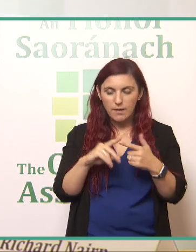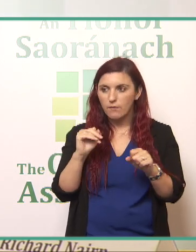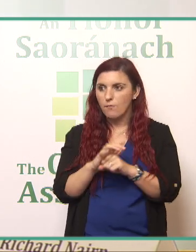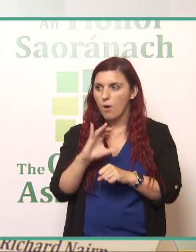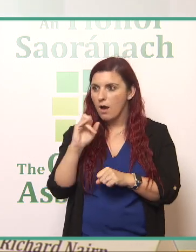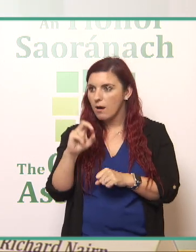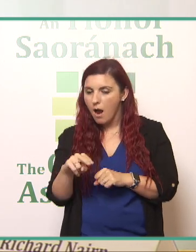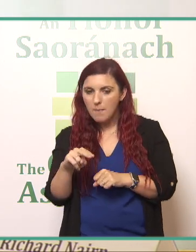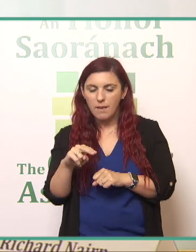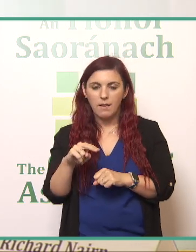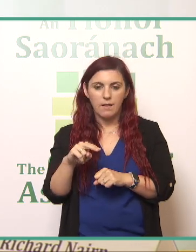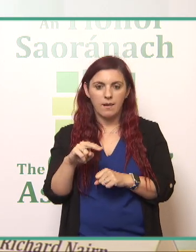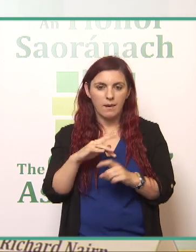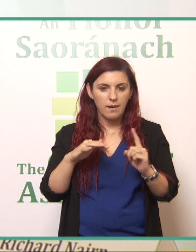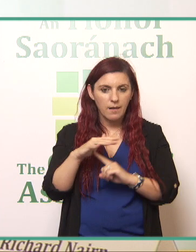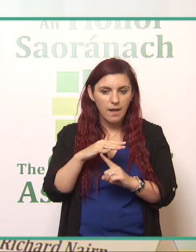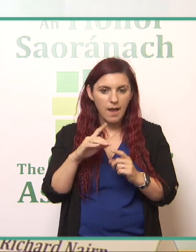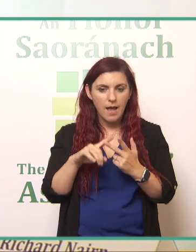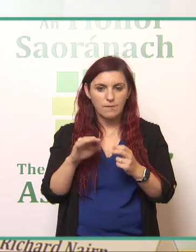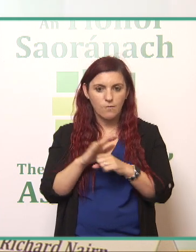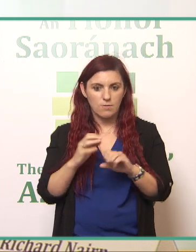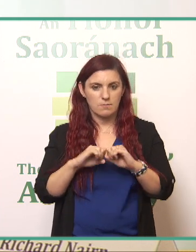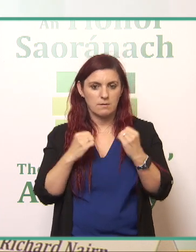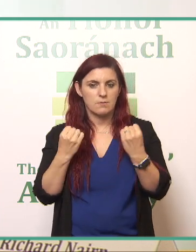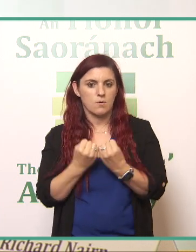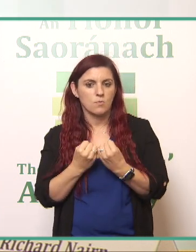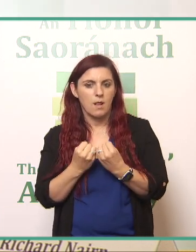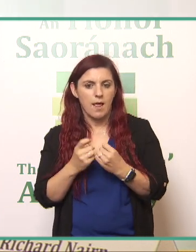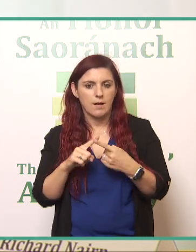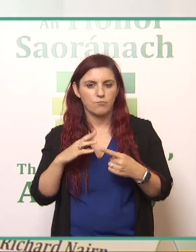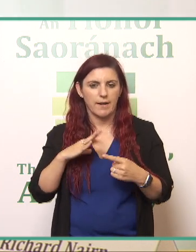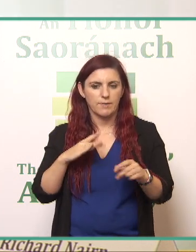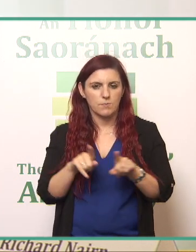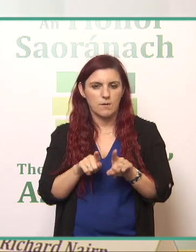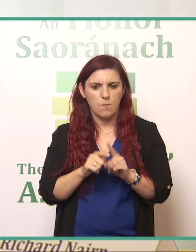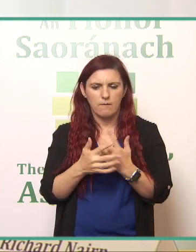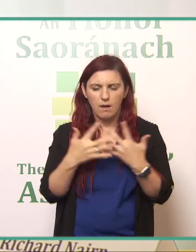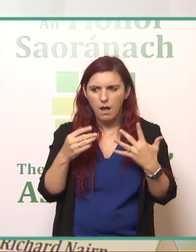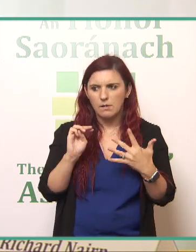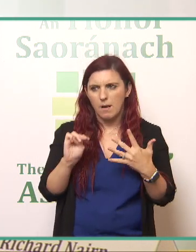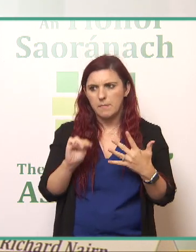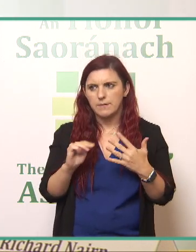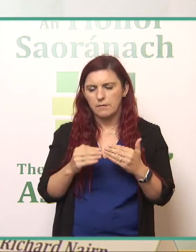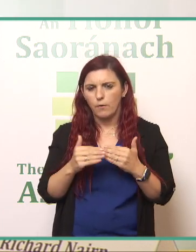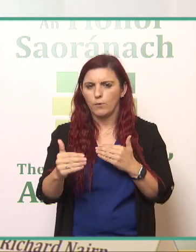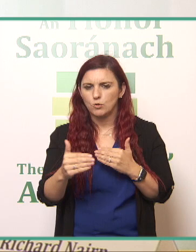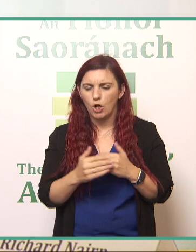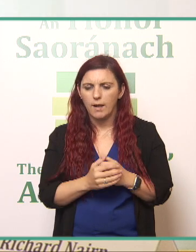climate and we need them for so for social and Recreation as well as great potential going forward.